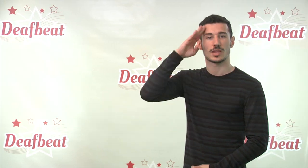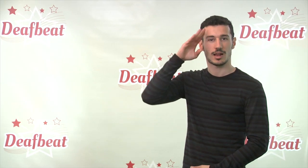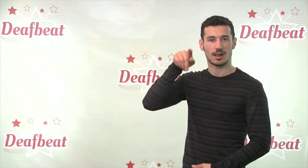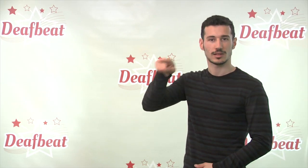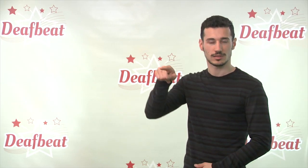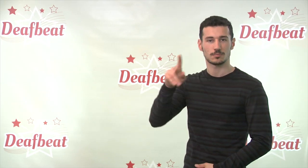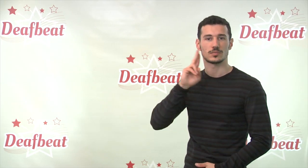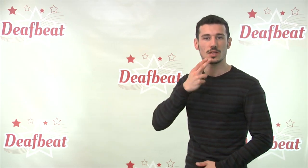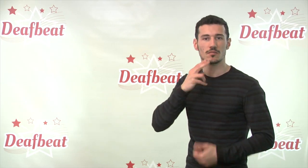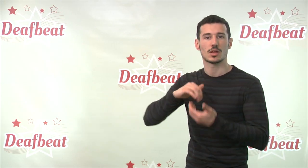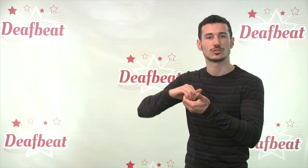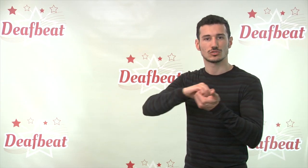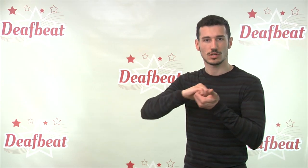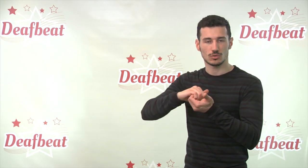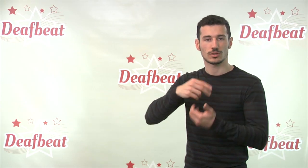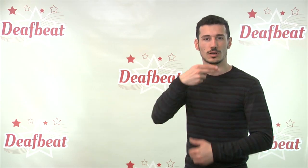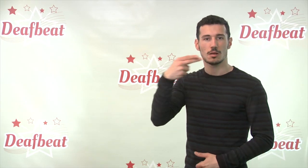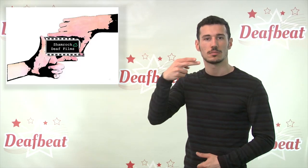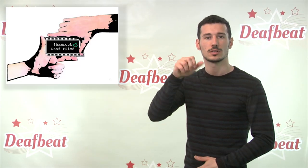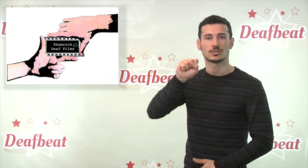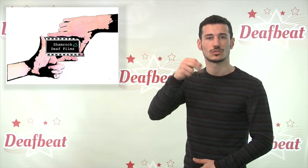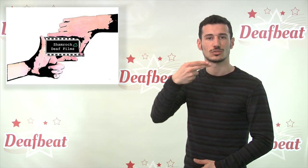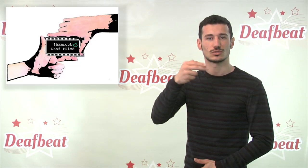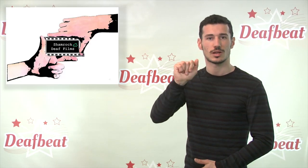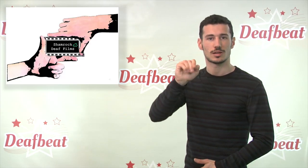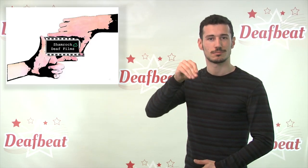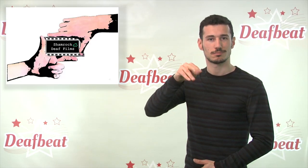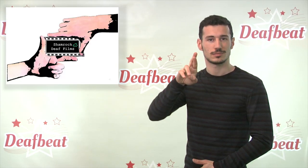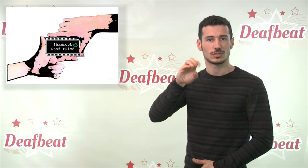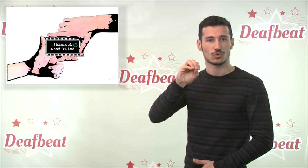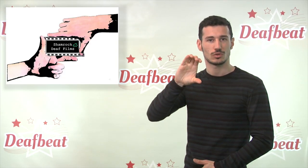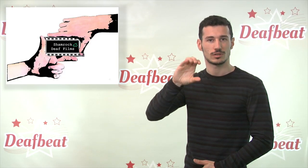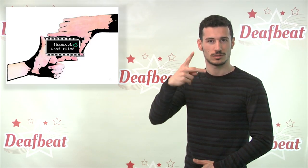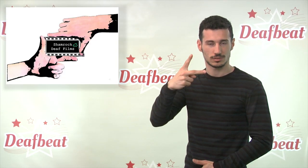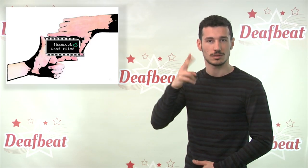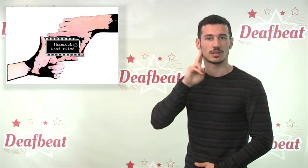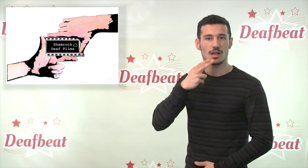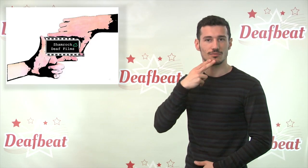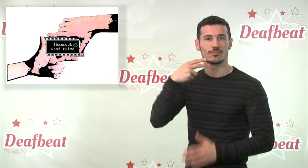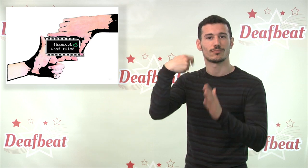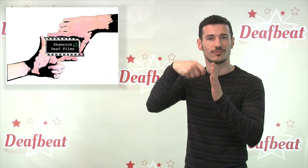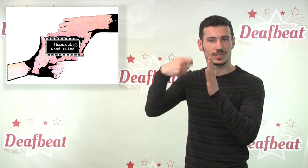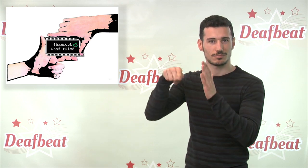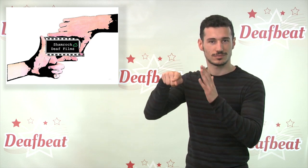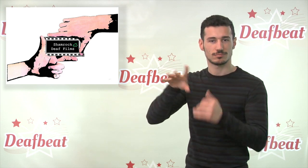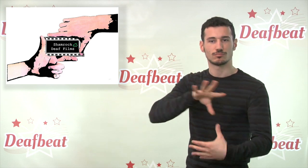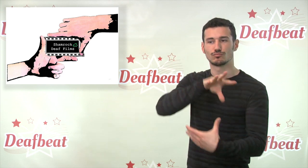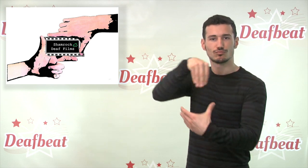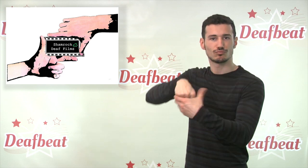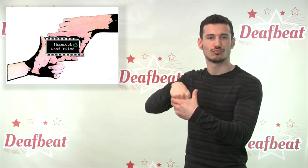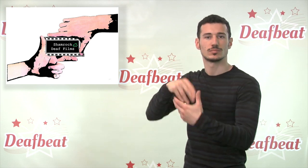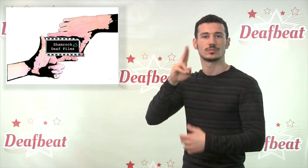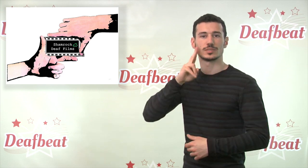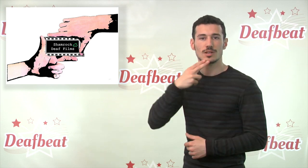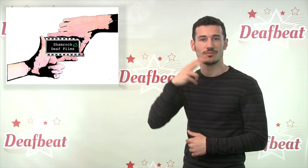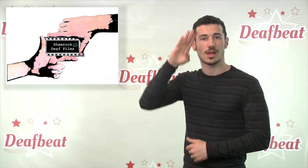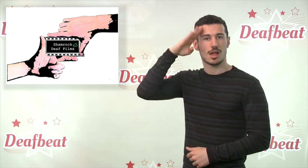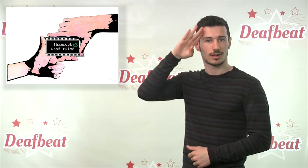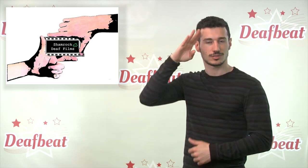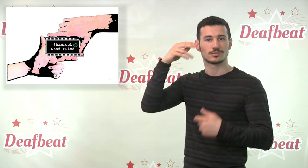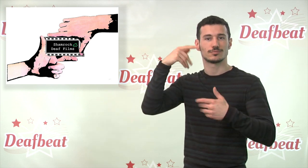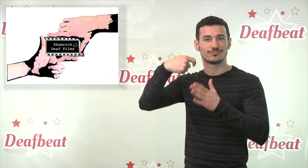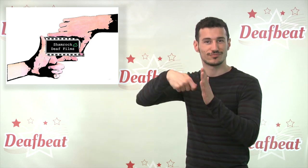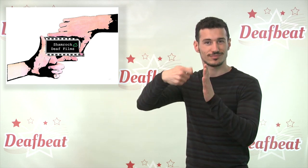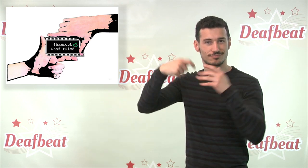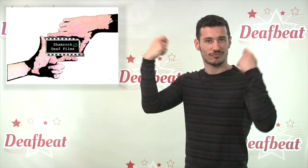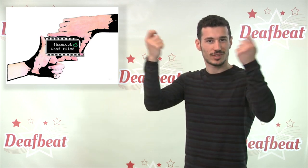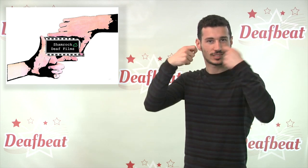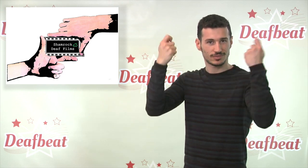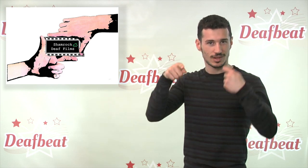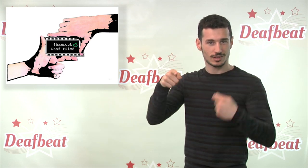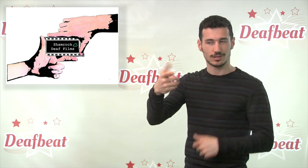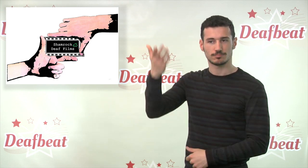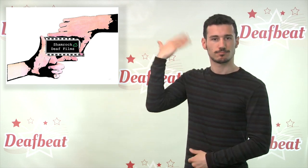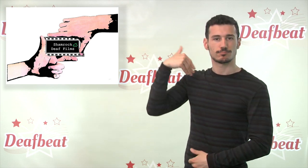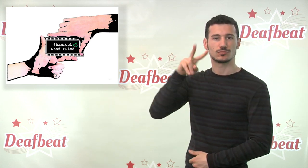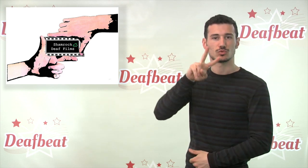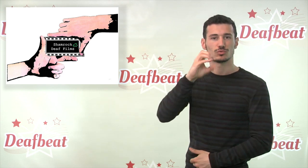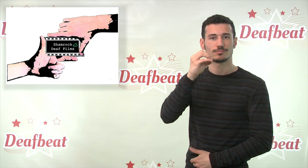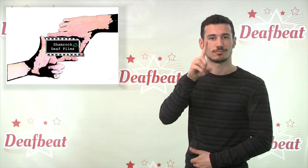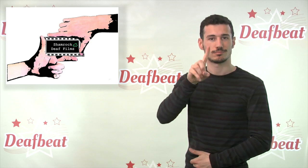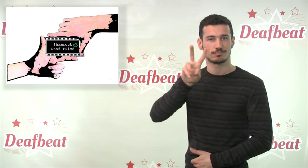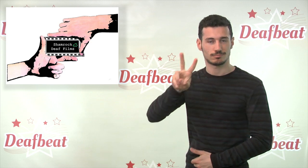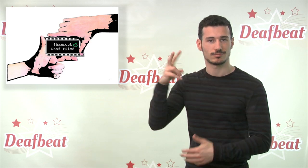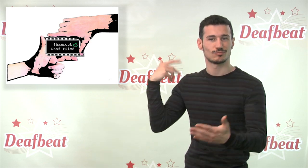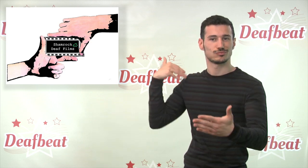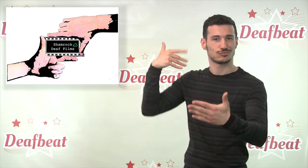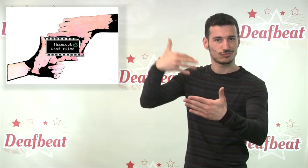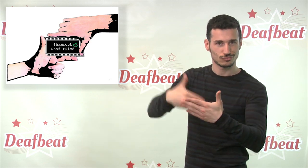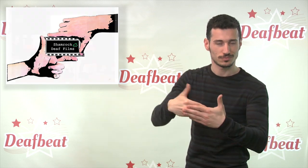Shamrock Deaf Films, a deaf association in Ireland, has hosted the Irish Deaf Film Festival since 2012.